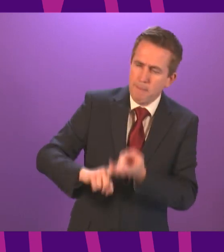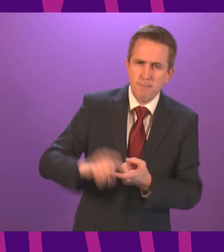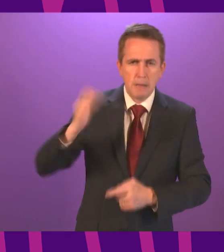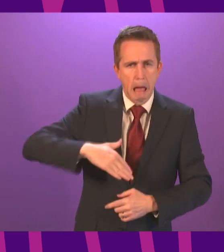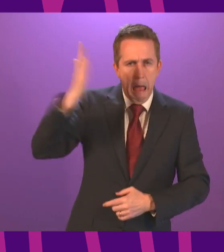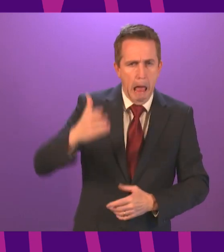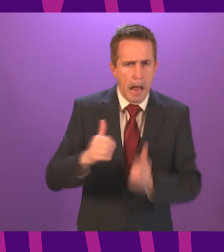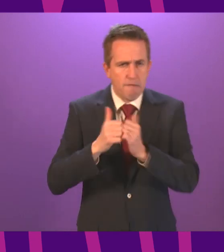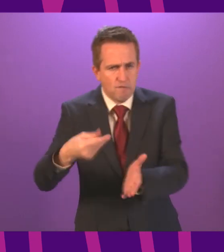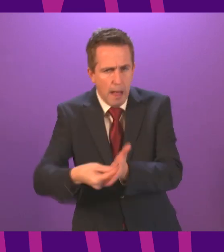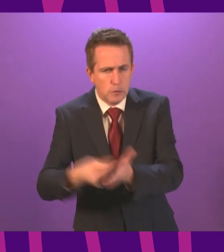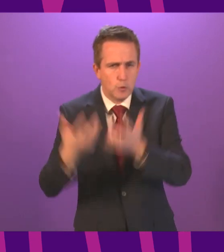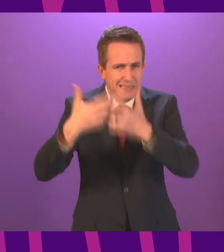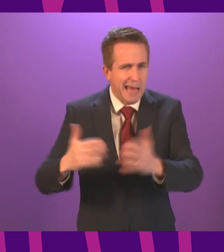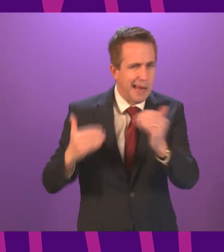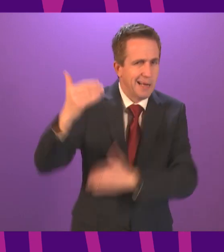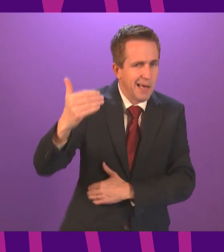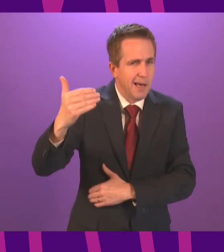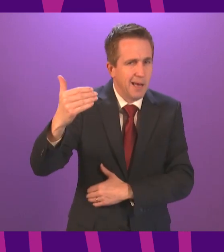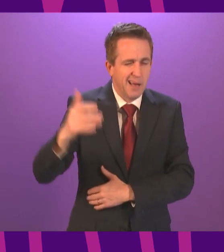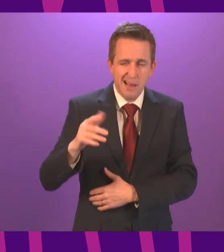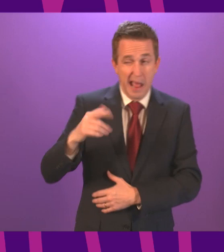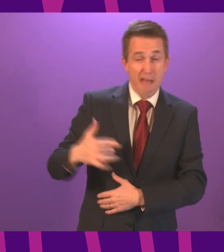as opposed to a race to the bottom. However, if we think that the proposals are consistent